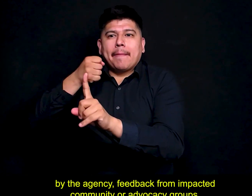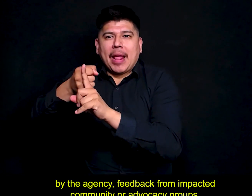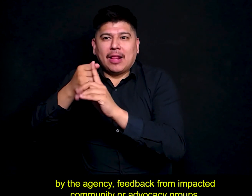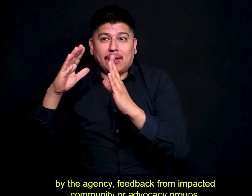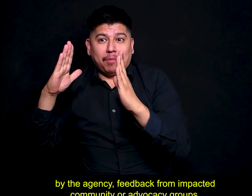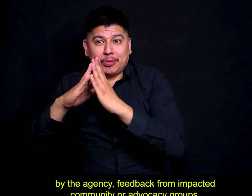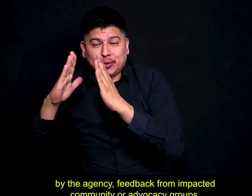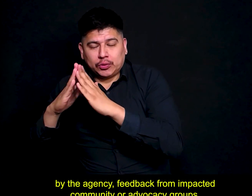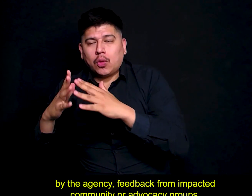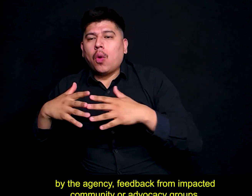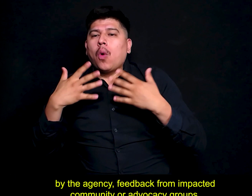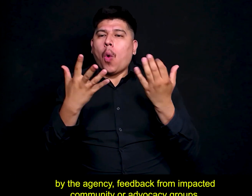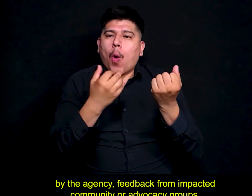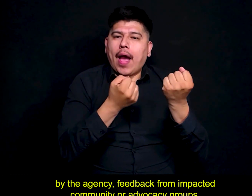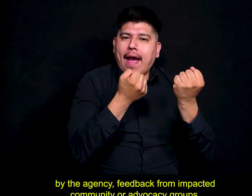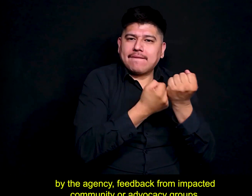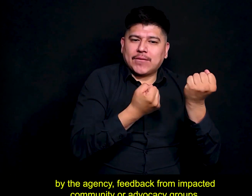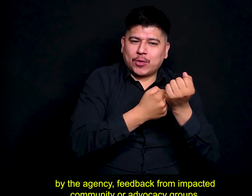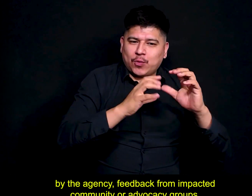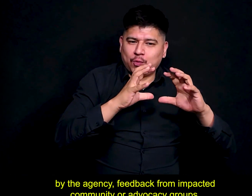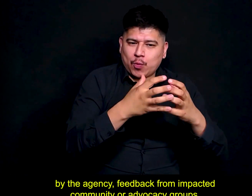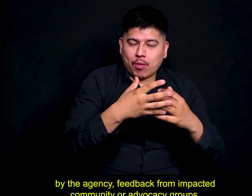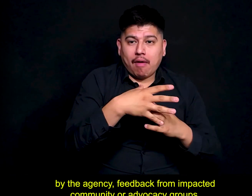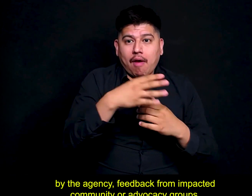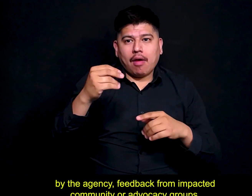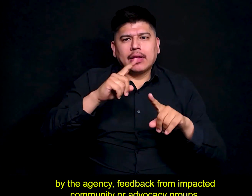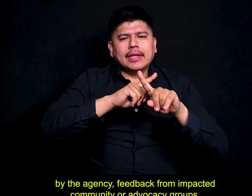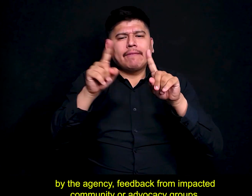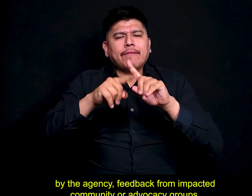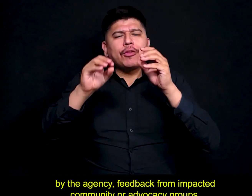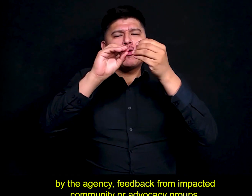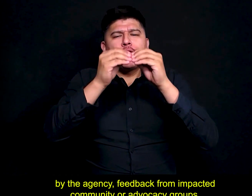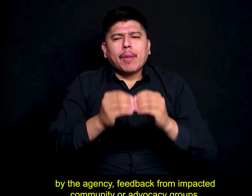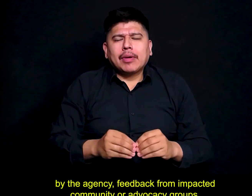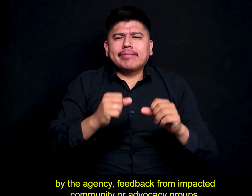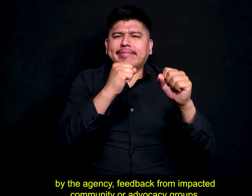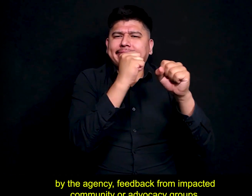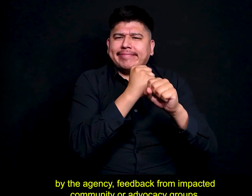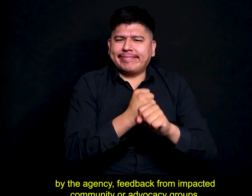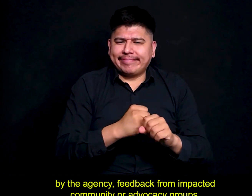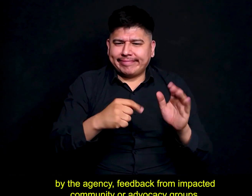by the agency, feedback from impacted community or advocacy groups,